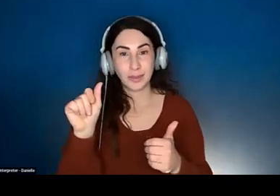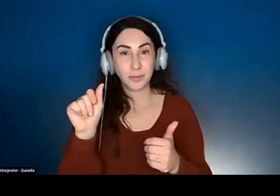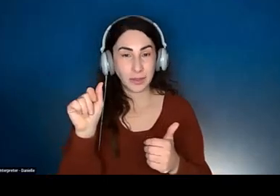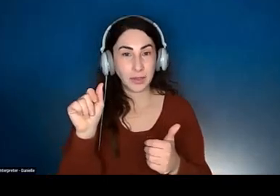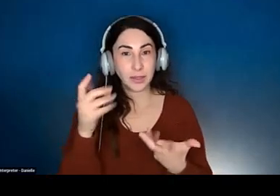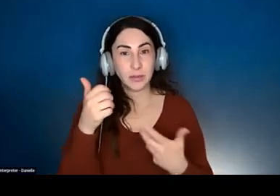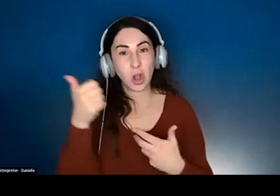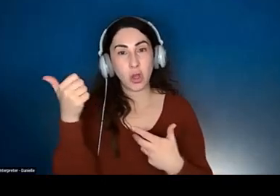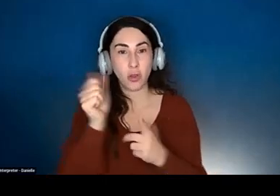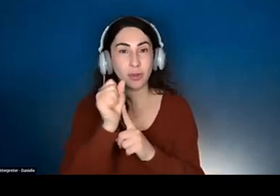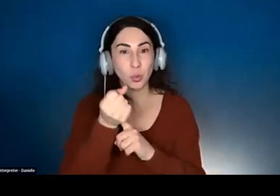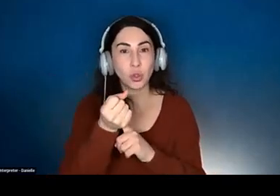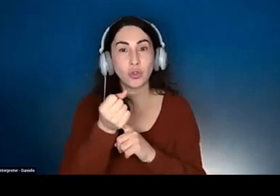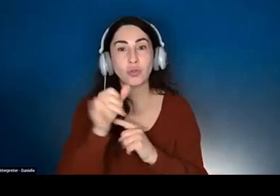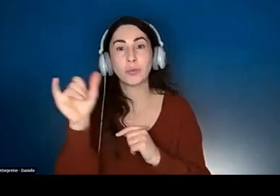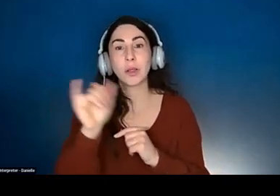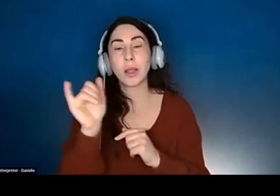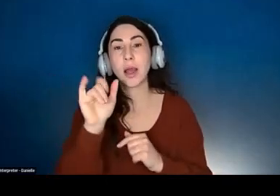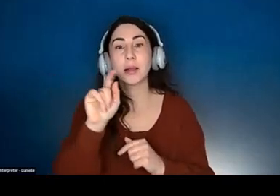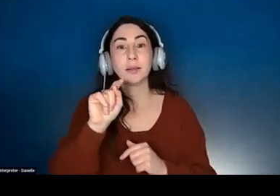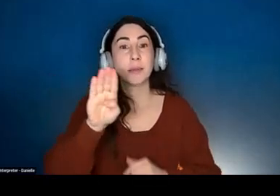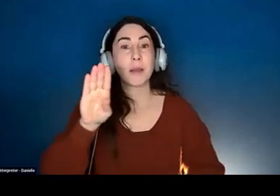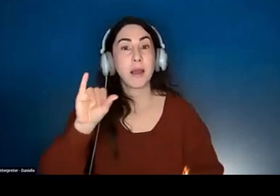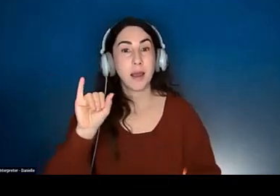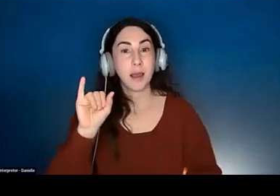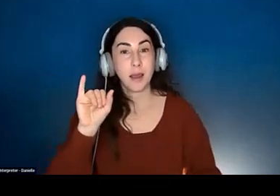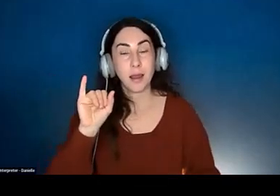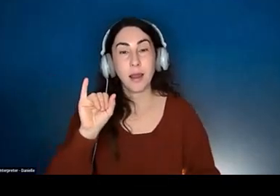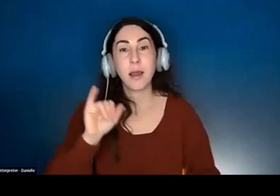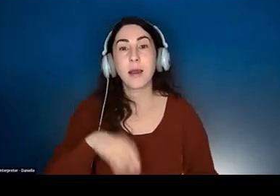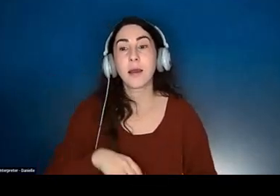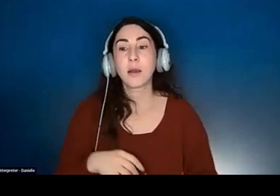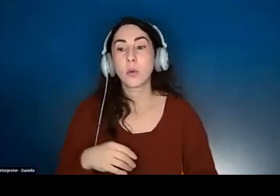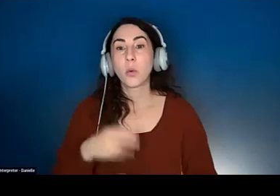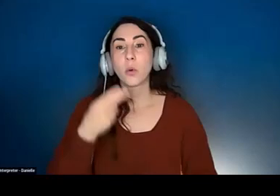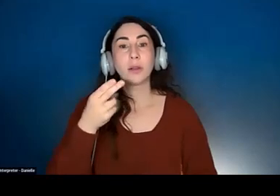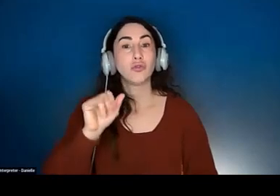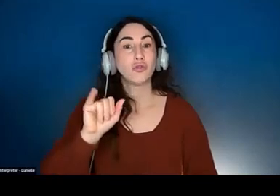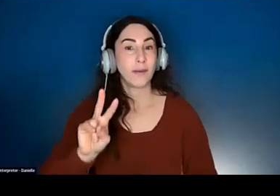conditions such as traumatic brain injury or HIV-AIDS.